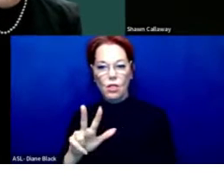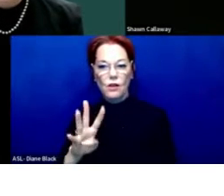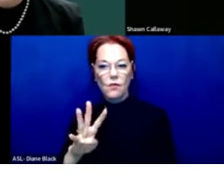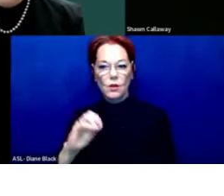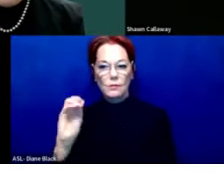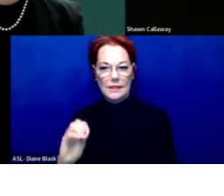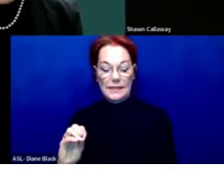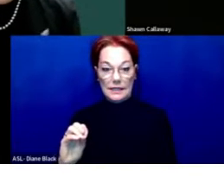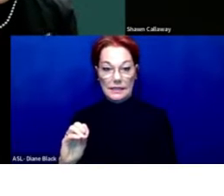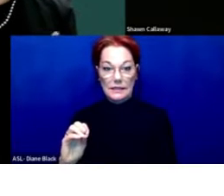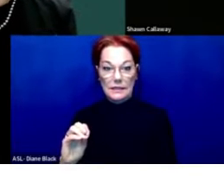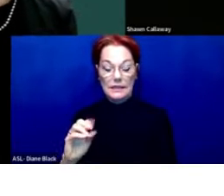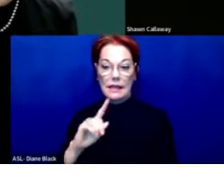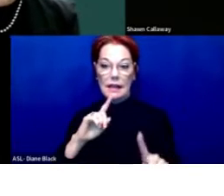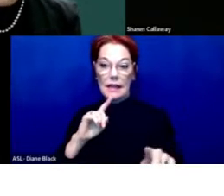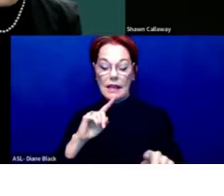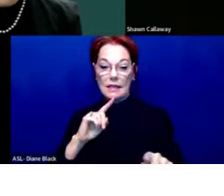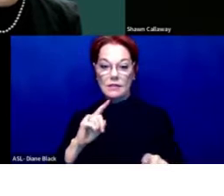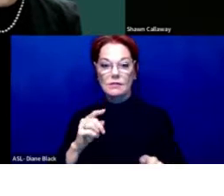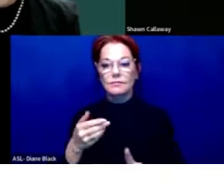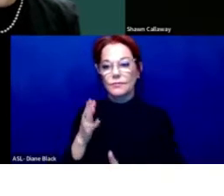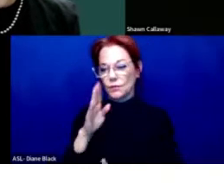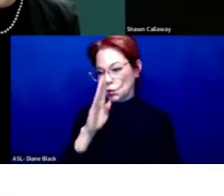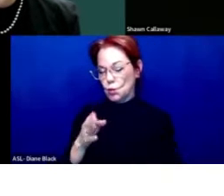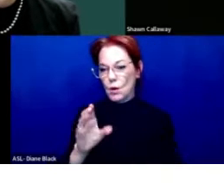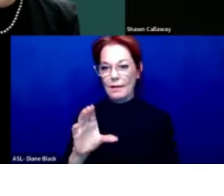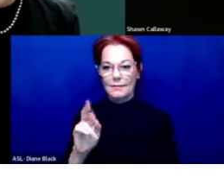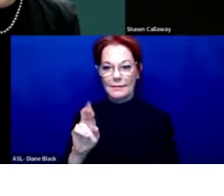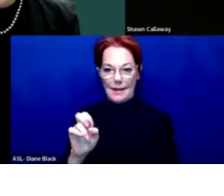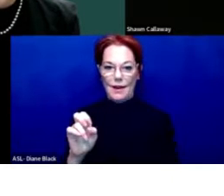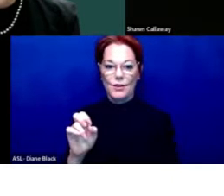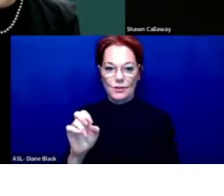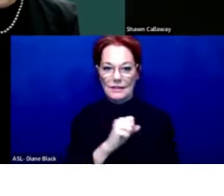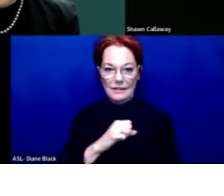are people with direct care staff, social workers, case manager we have 20% self that